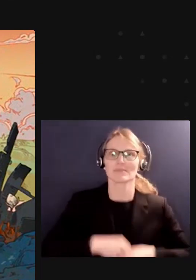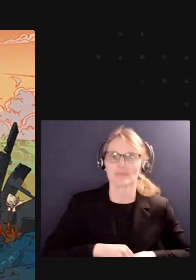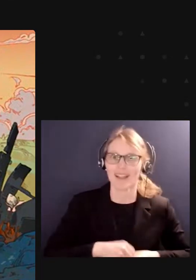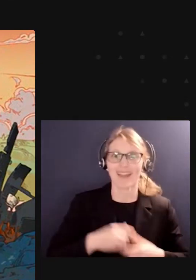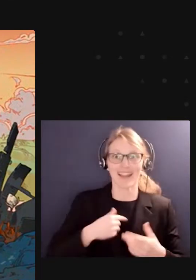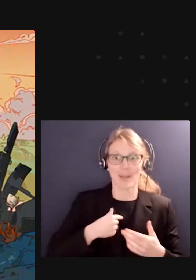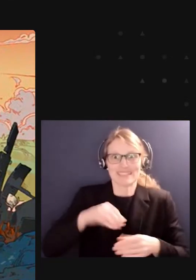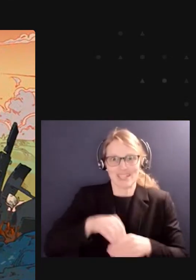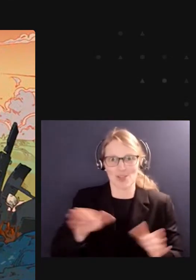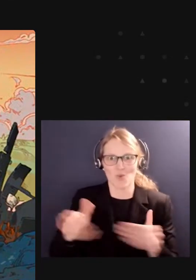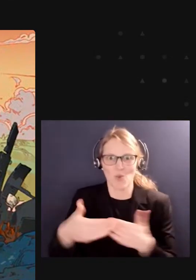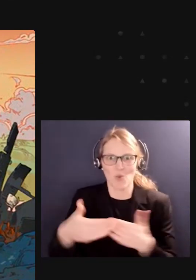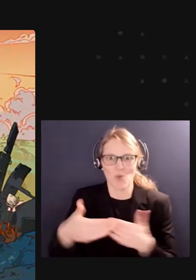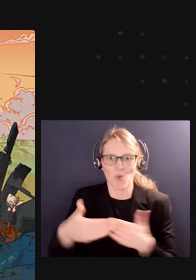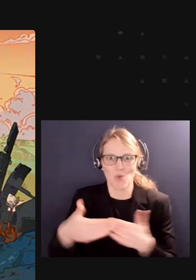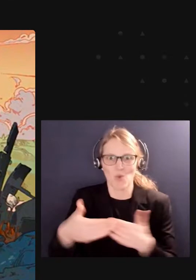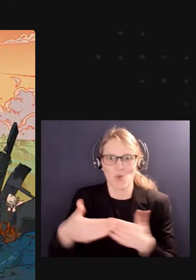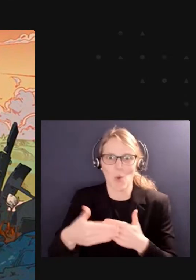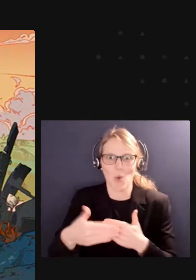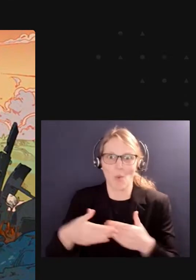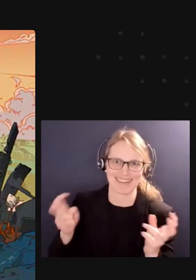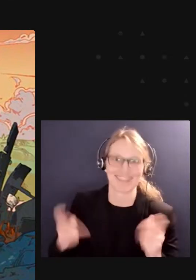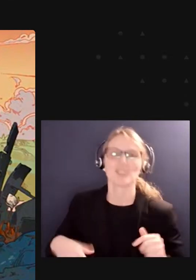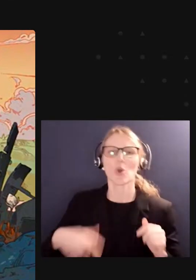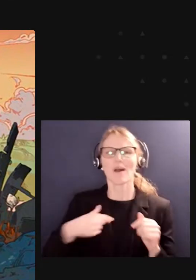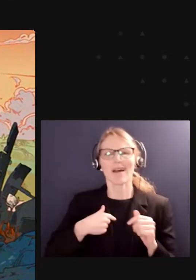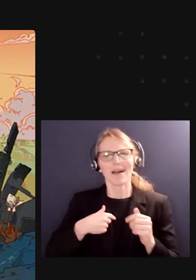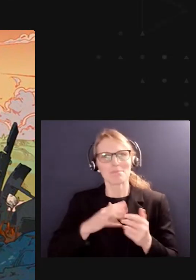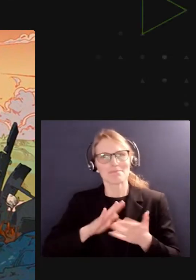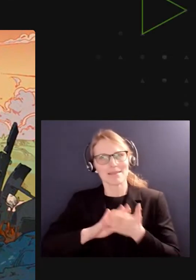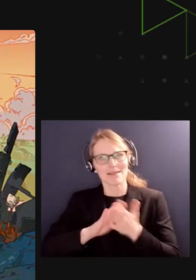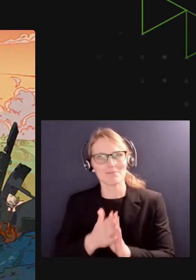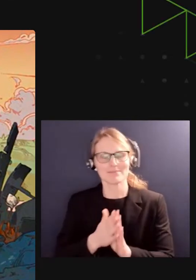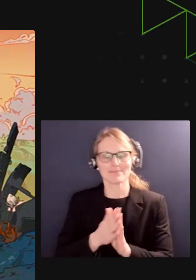And so I became really invested in these studios and their success